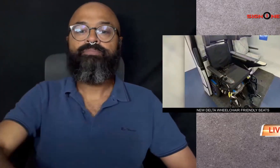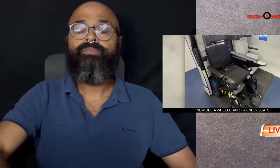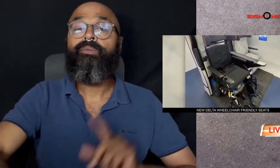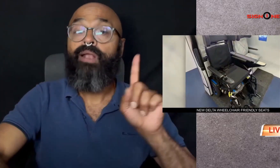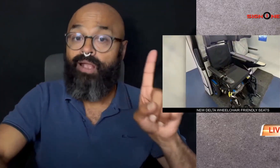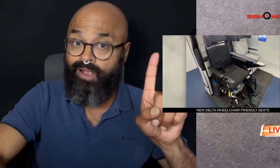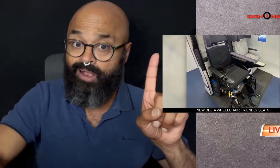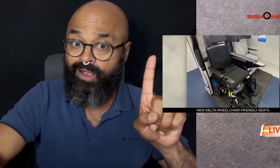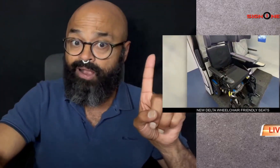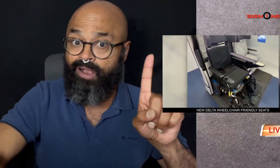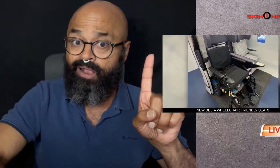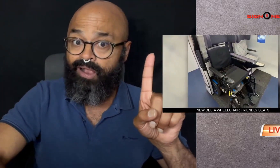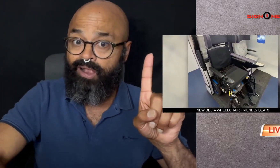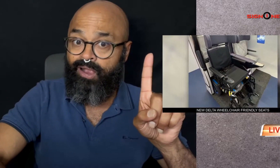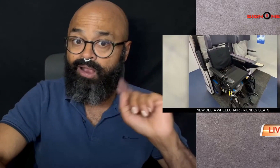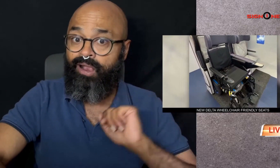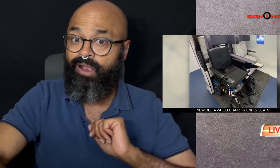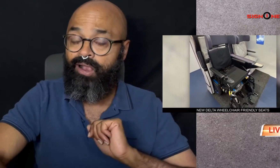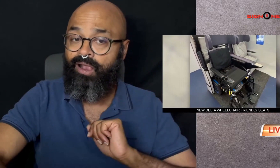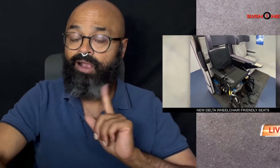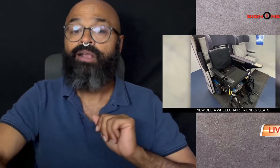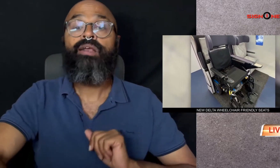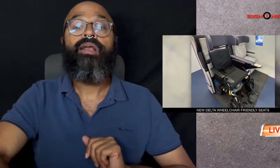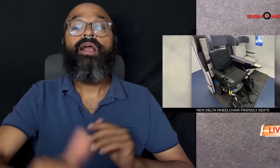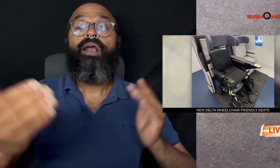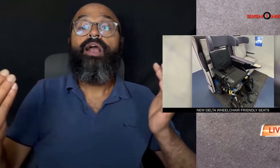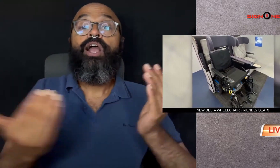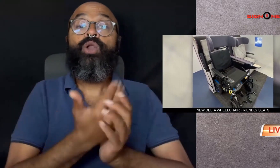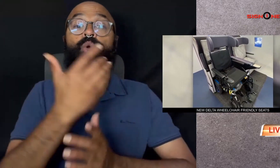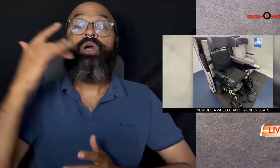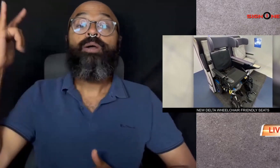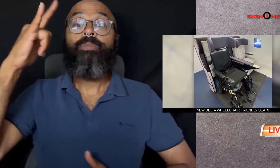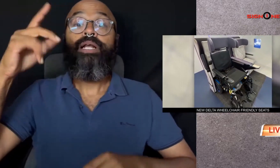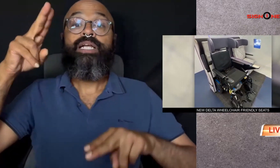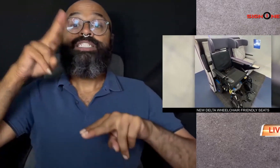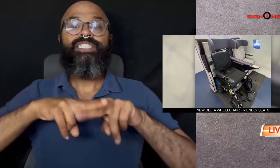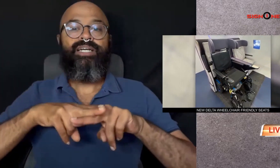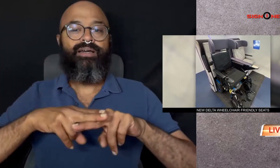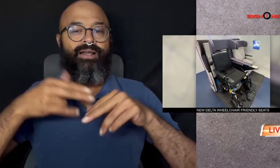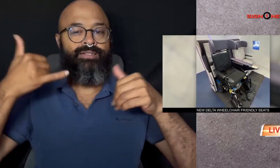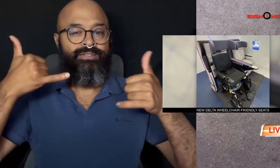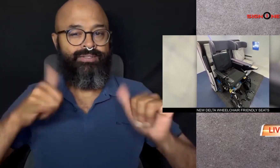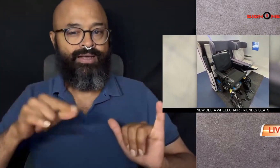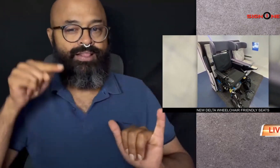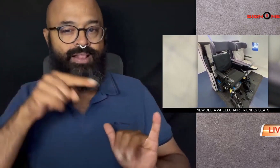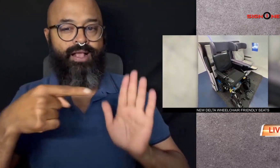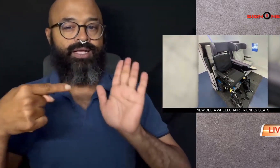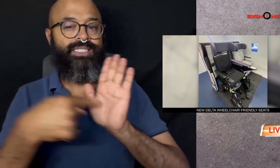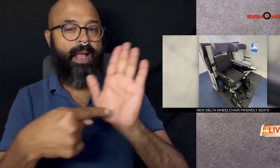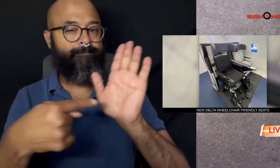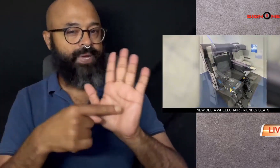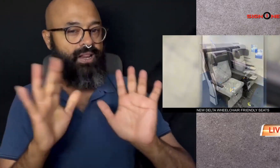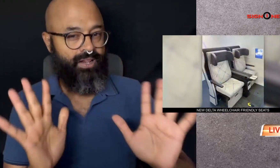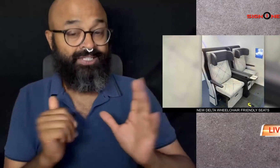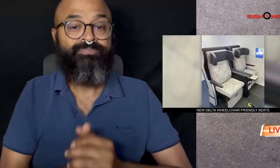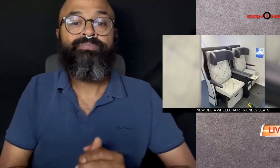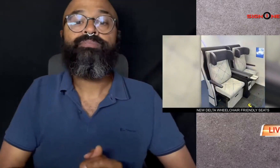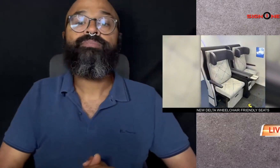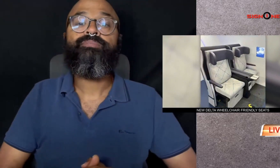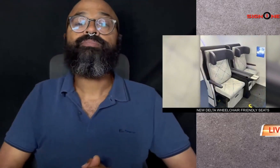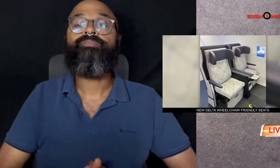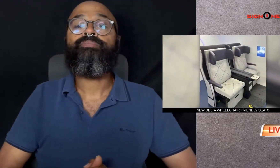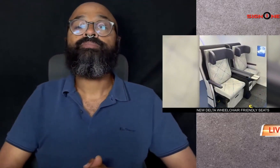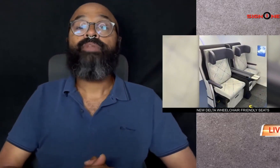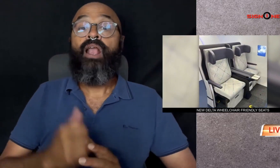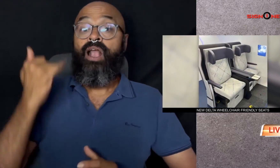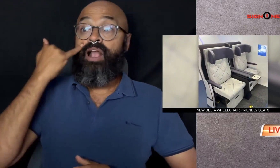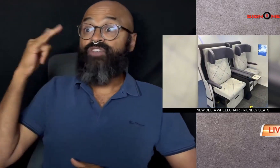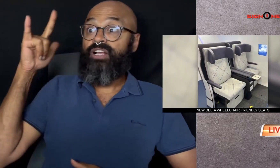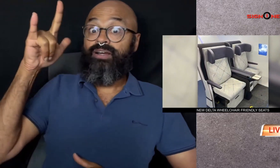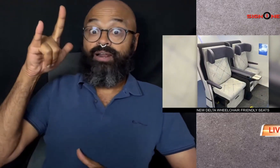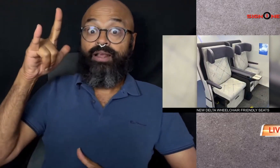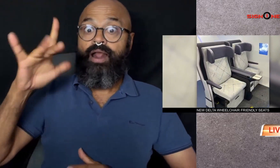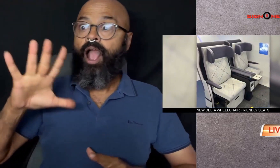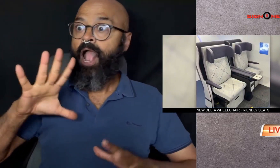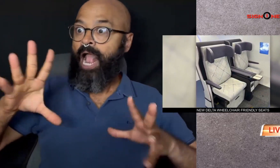but there is one catch the new airplane chair is still just a prototype and even